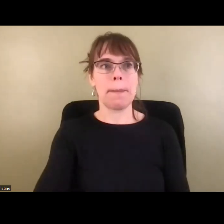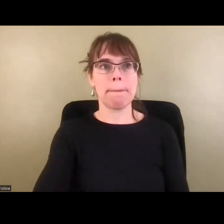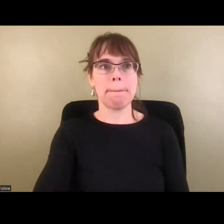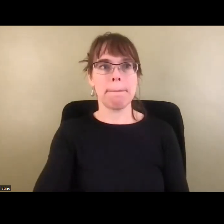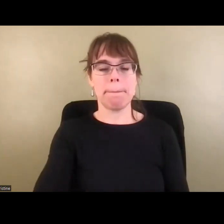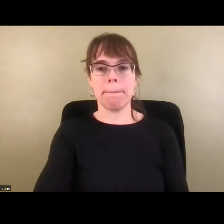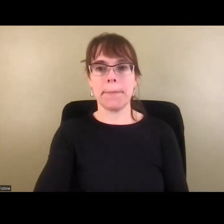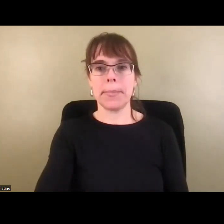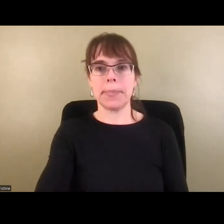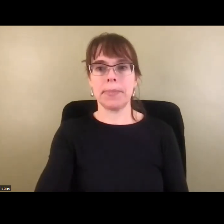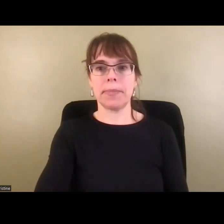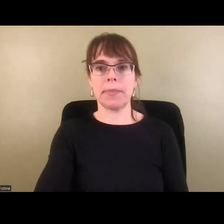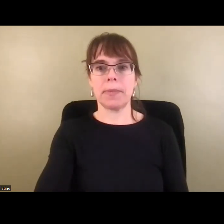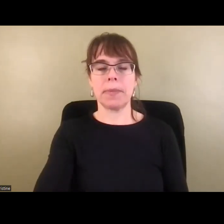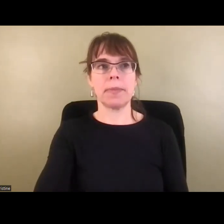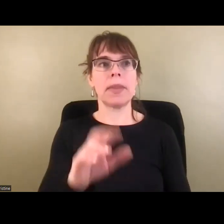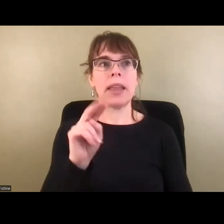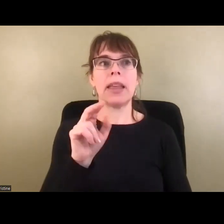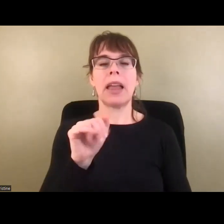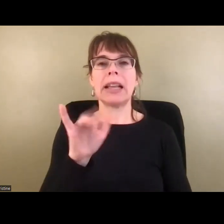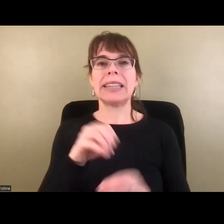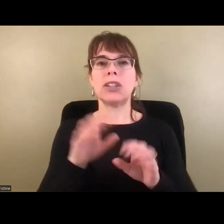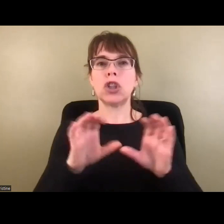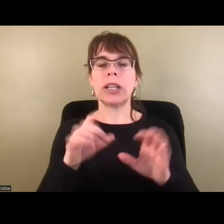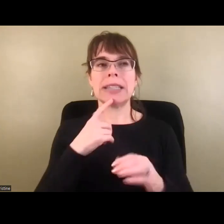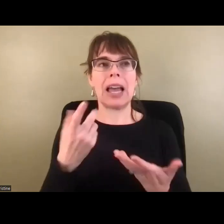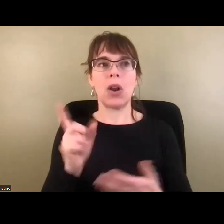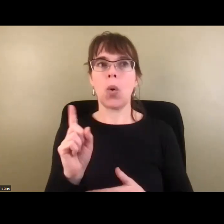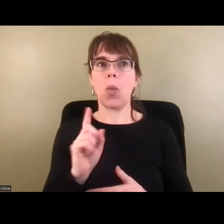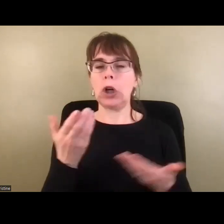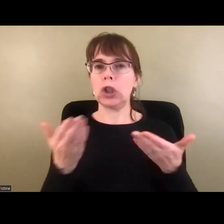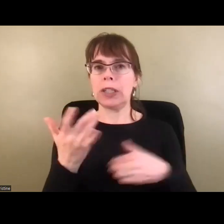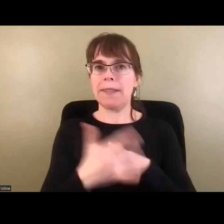Alright, in the chat we have Nancy who says, 'where are services available in